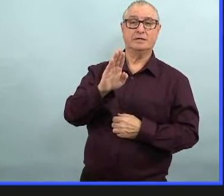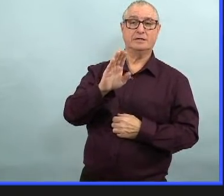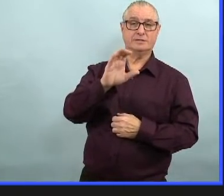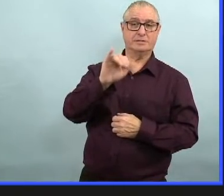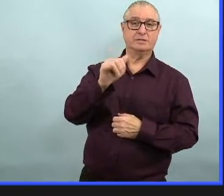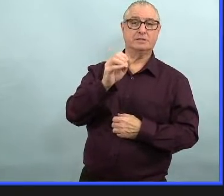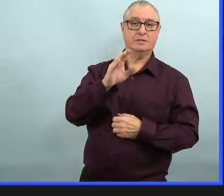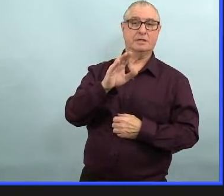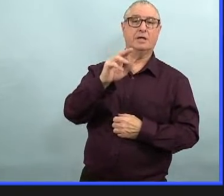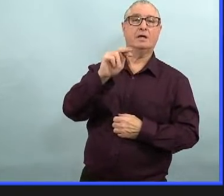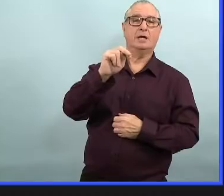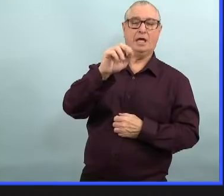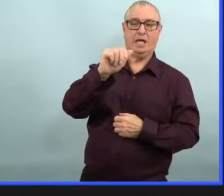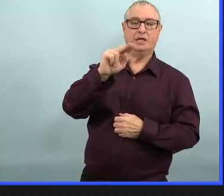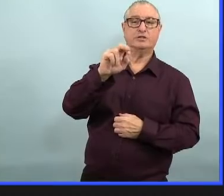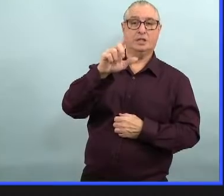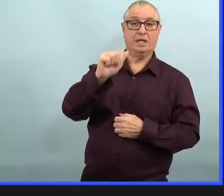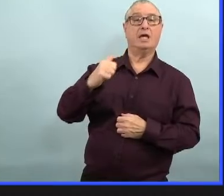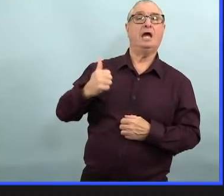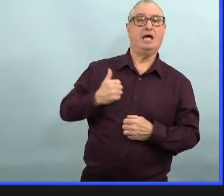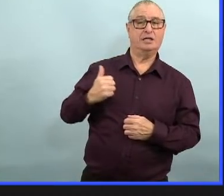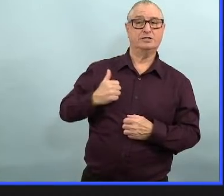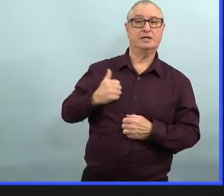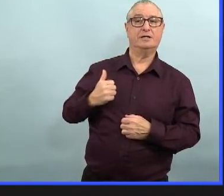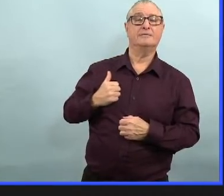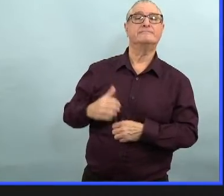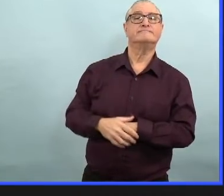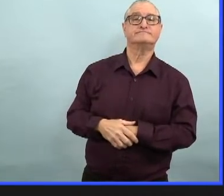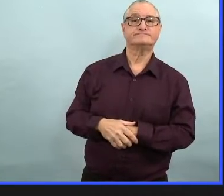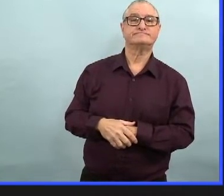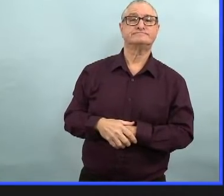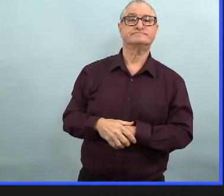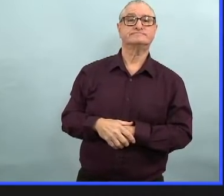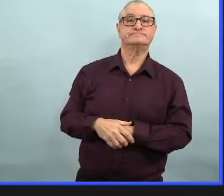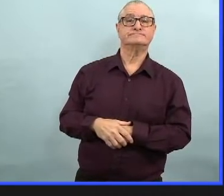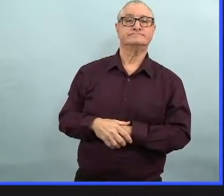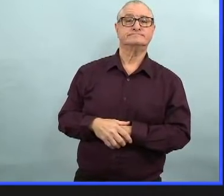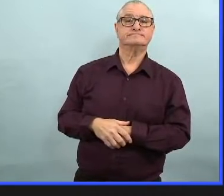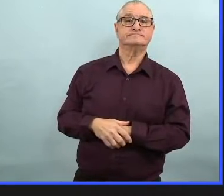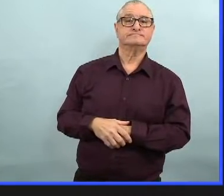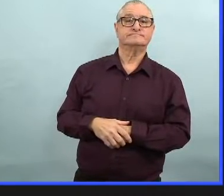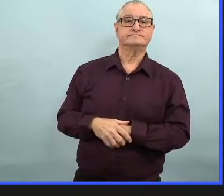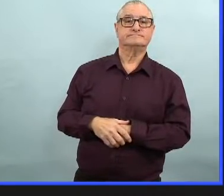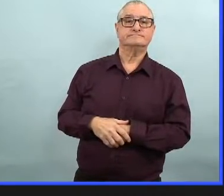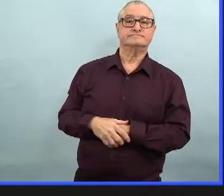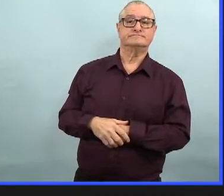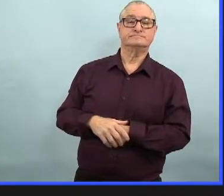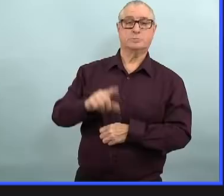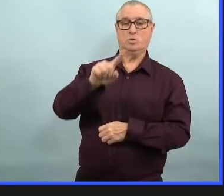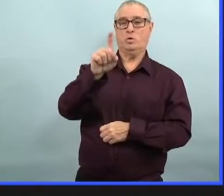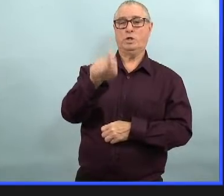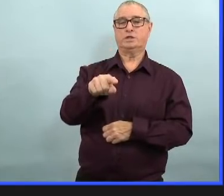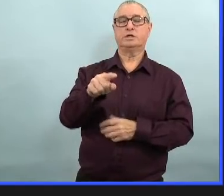first question is for dr reimer uh how is the uh vaccination campaign for the 5 to 11 years old